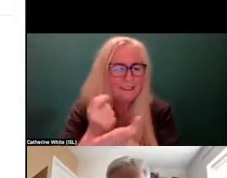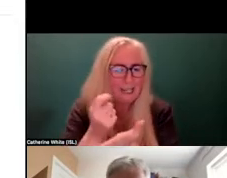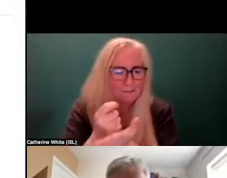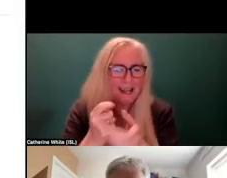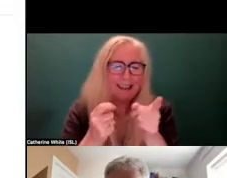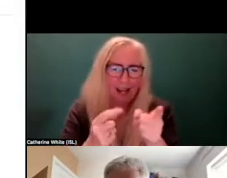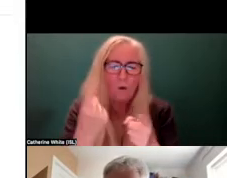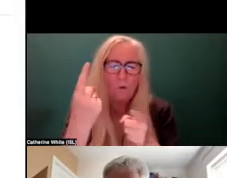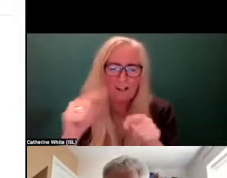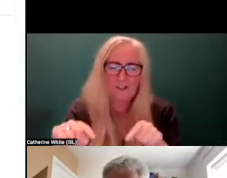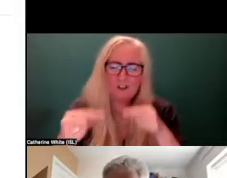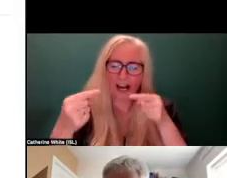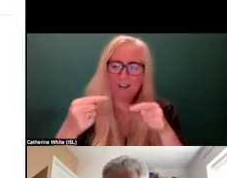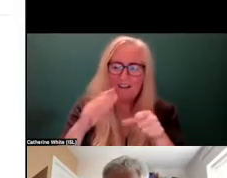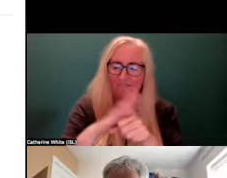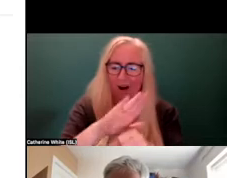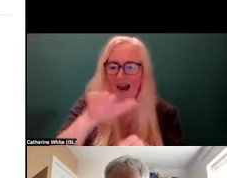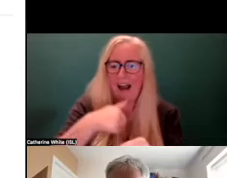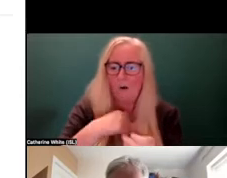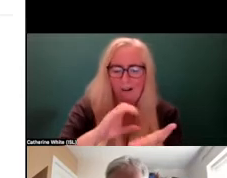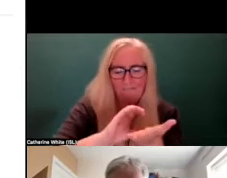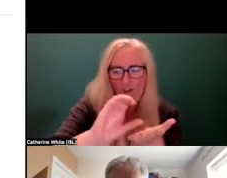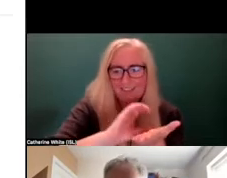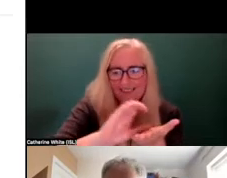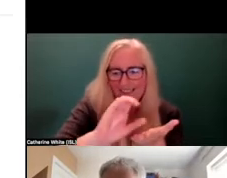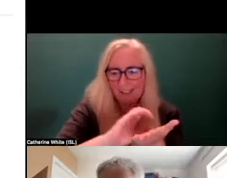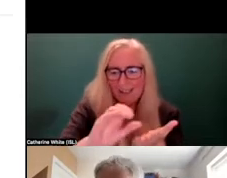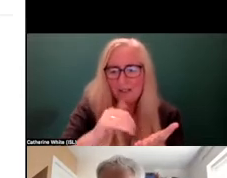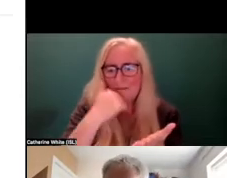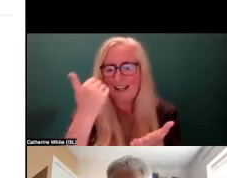And I think that's one of our battles, I think, with our funders, because